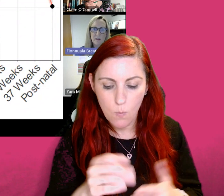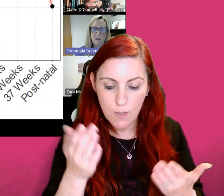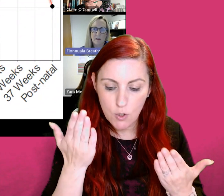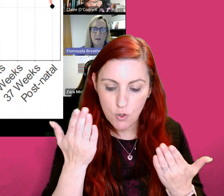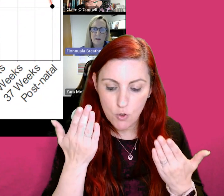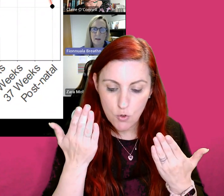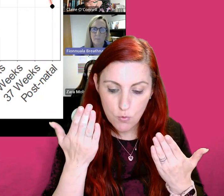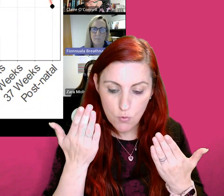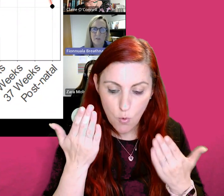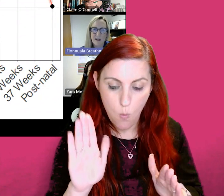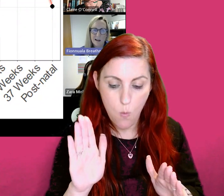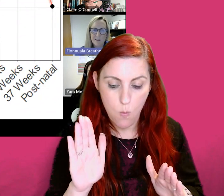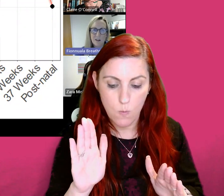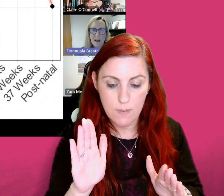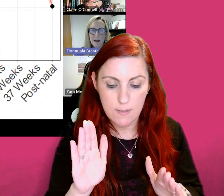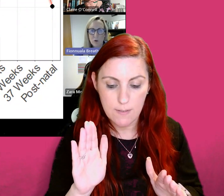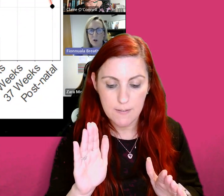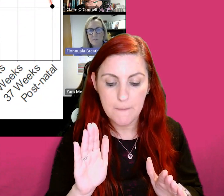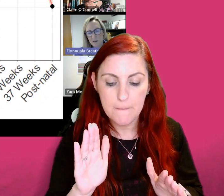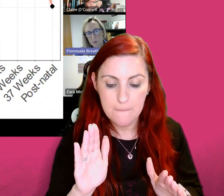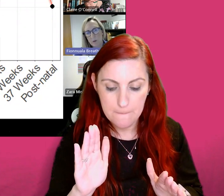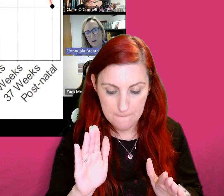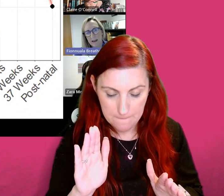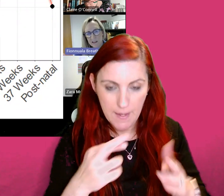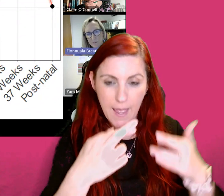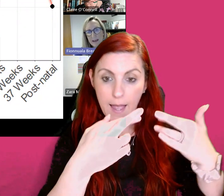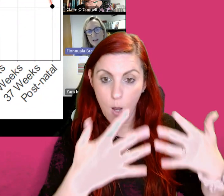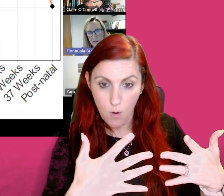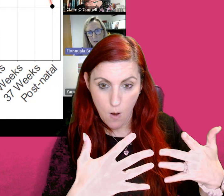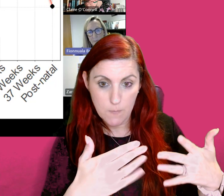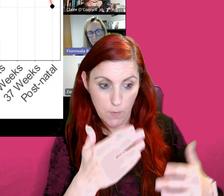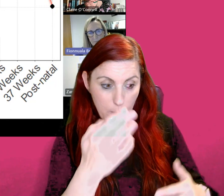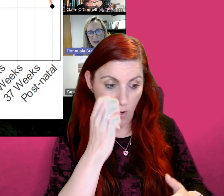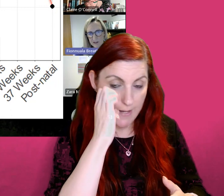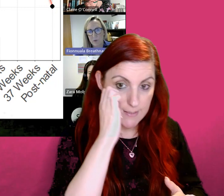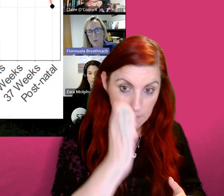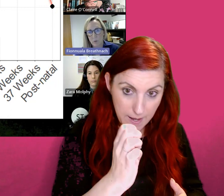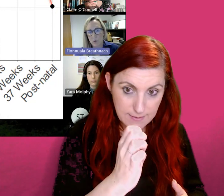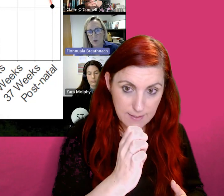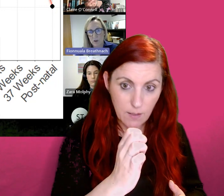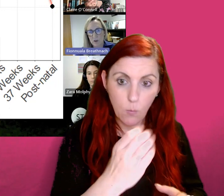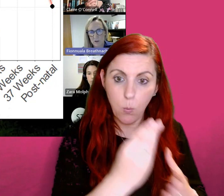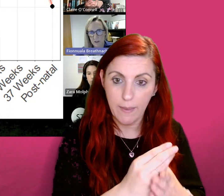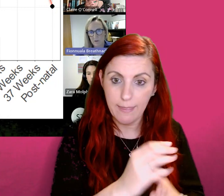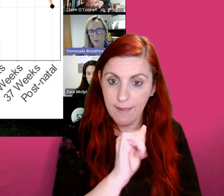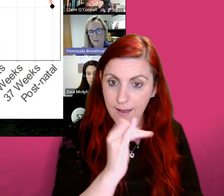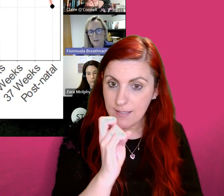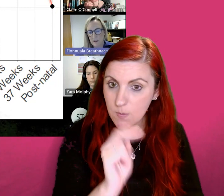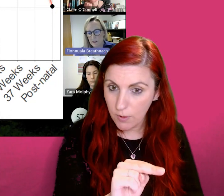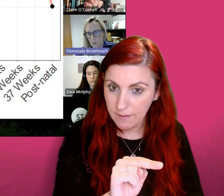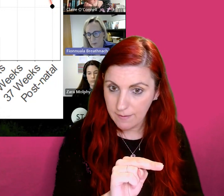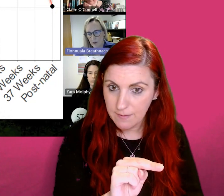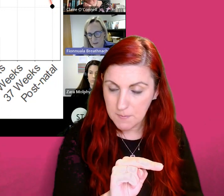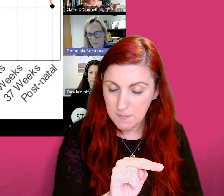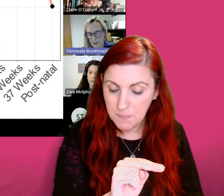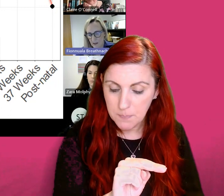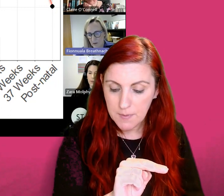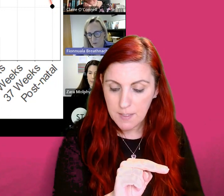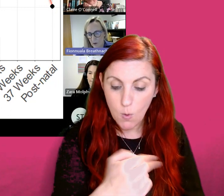in uh the the outcomes that we were expecting that aspirin would would influence so we were expecting